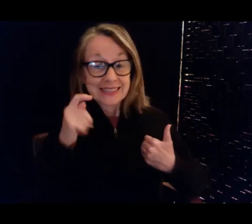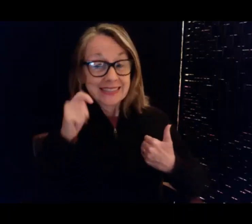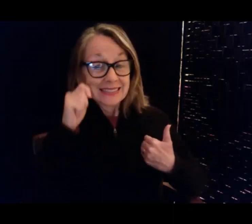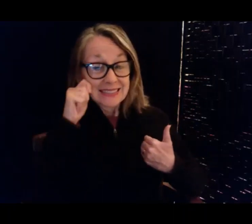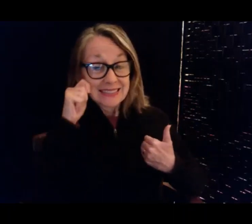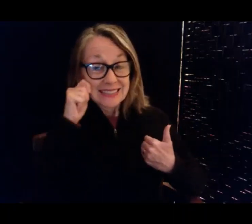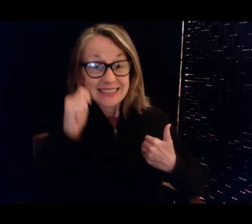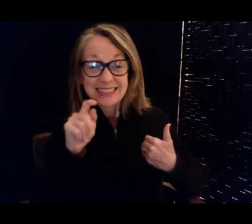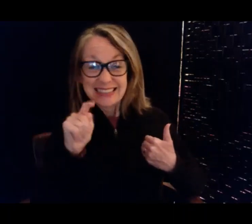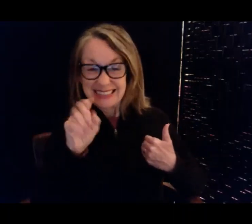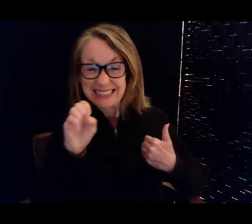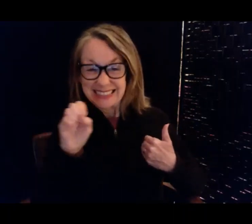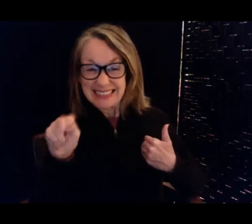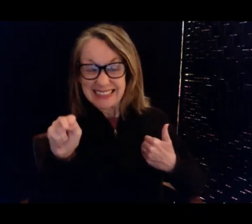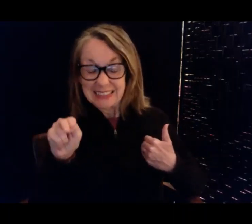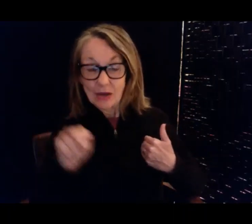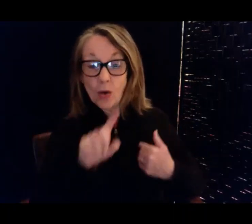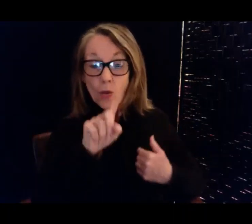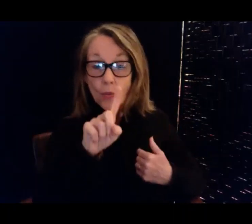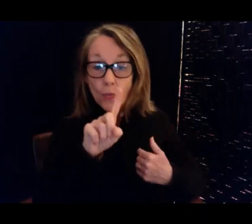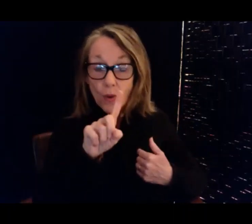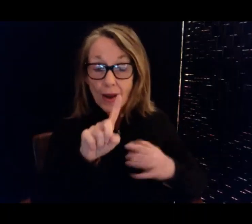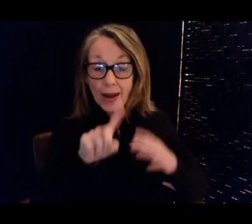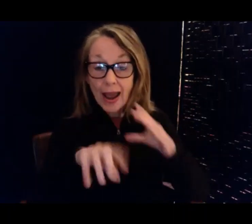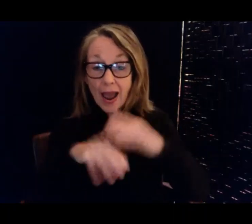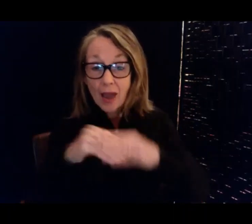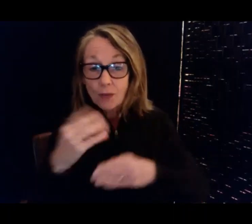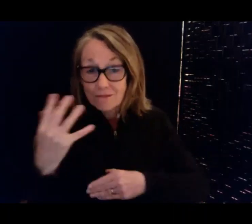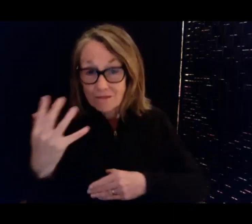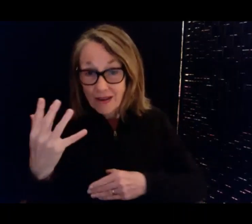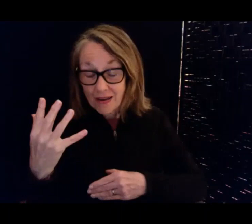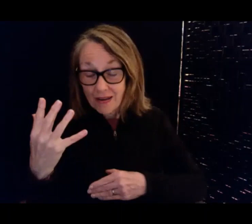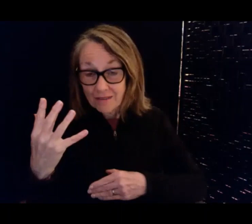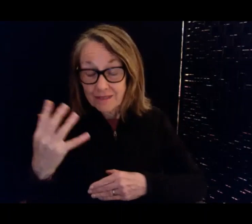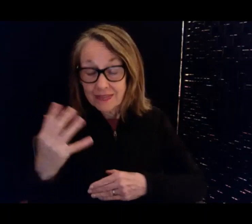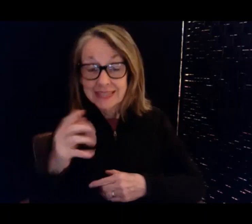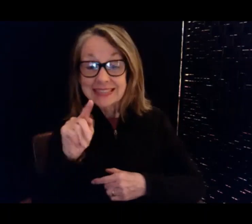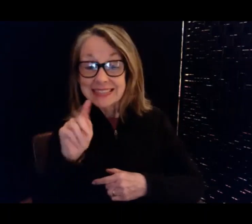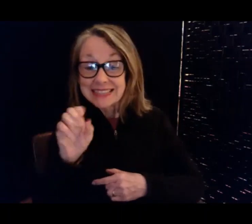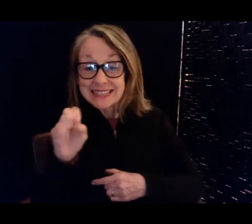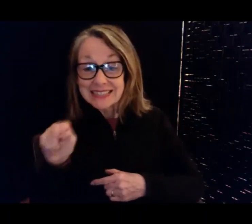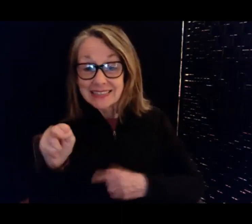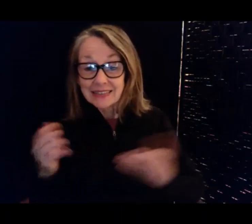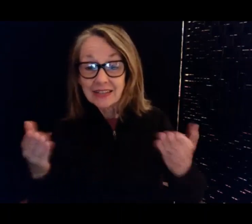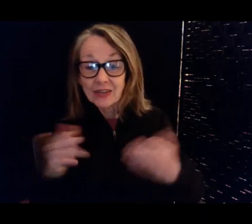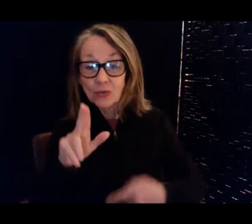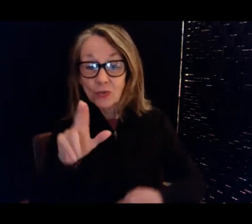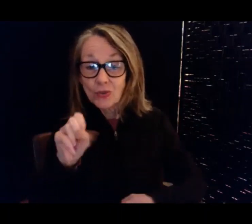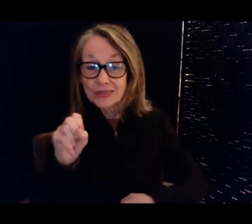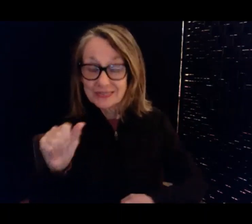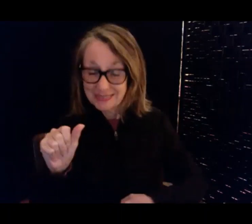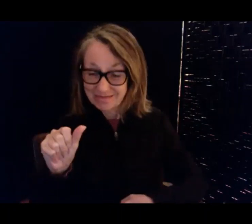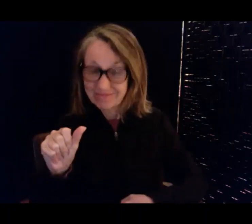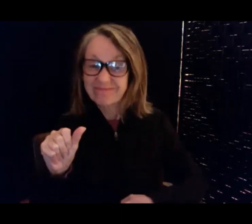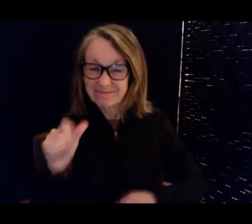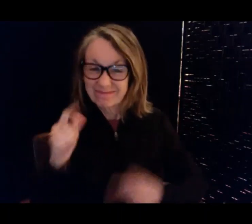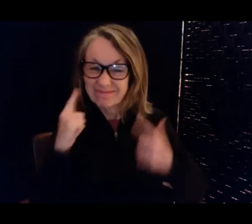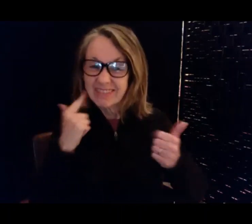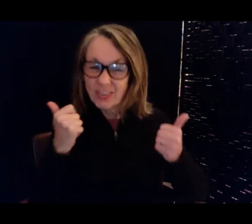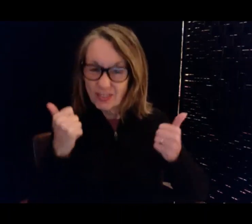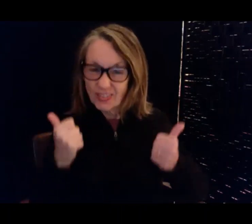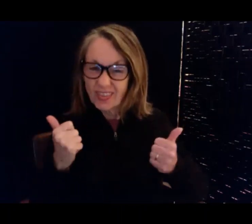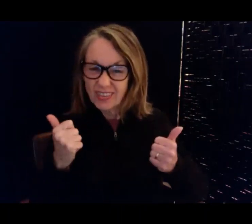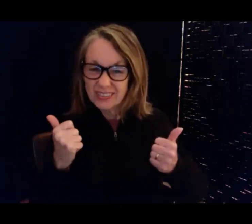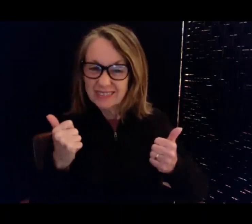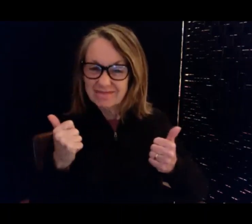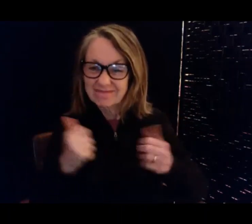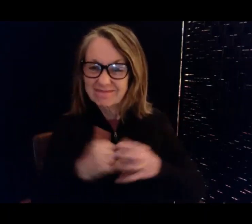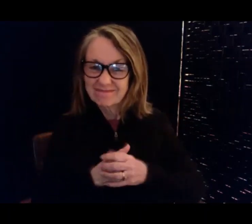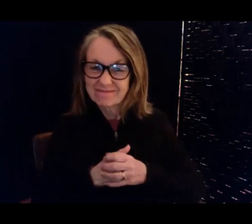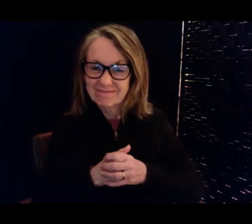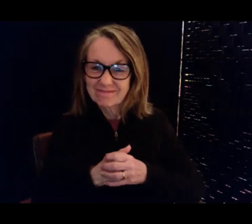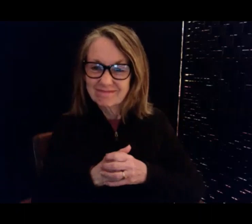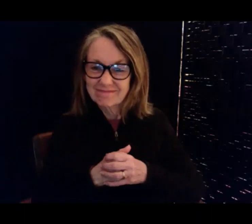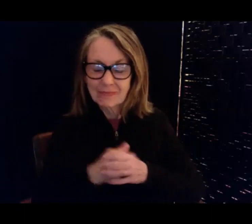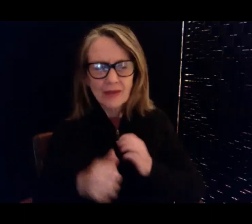the US have some degree of hearing loss so I think the other statistic that I